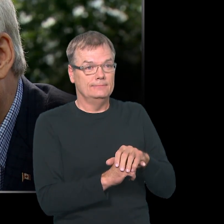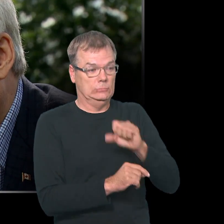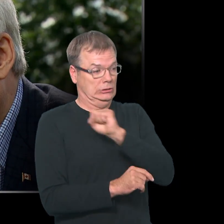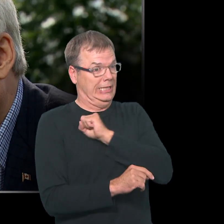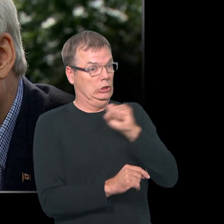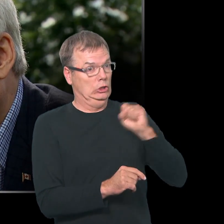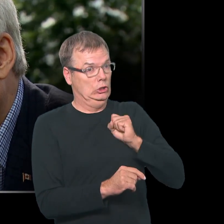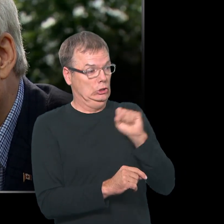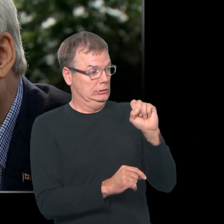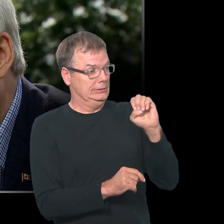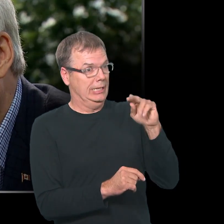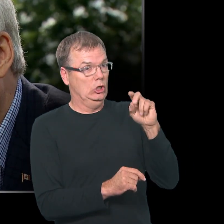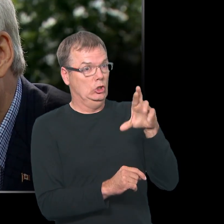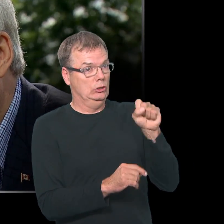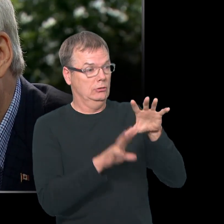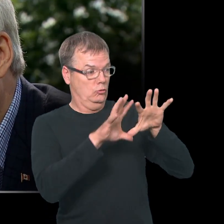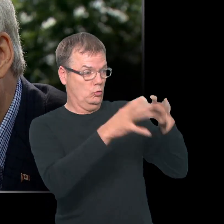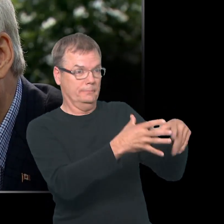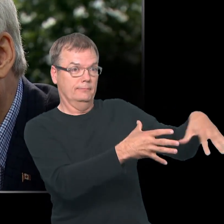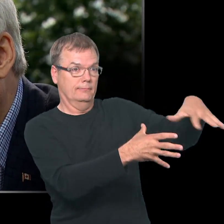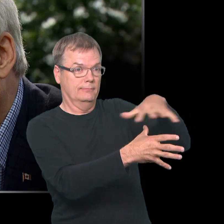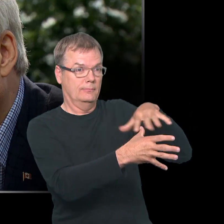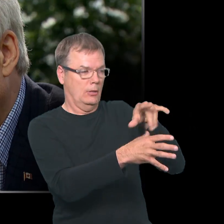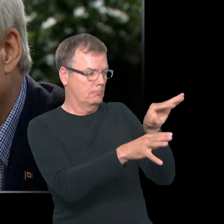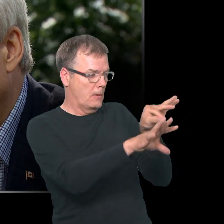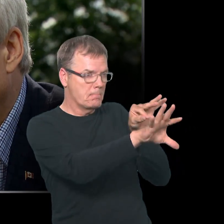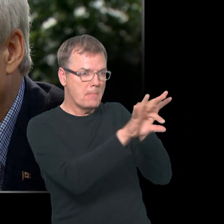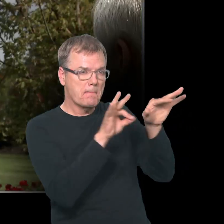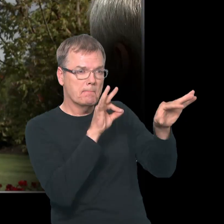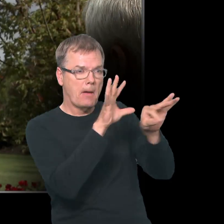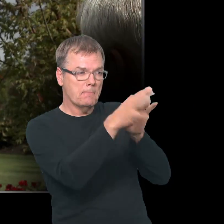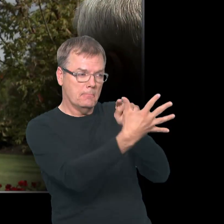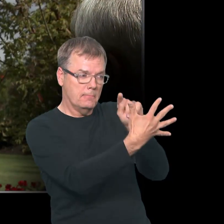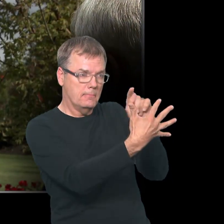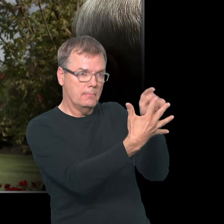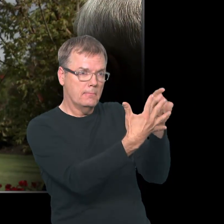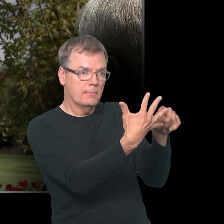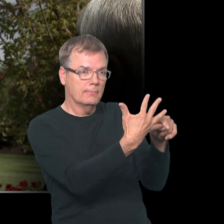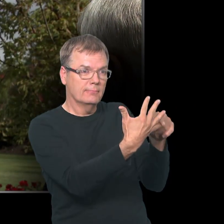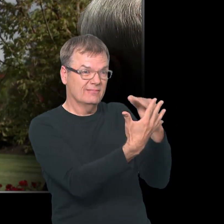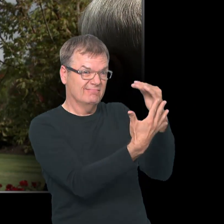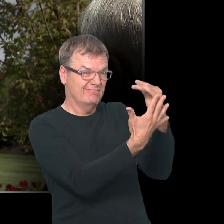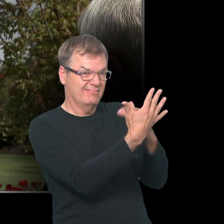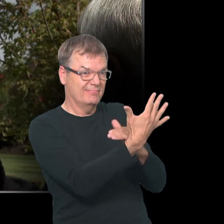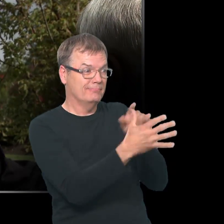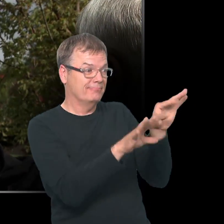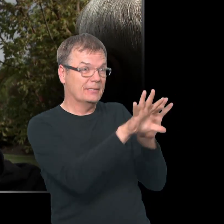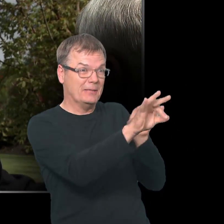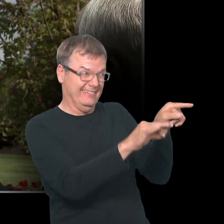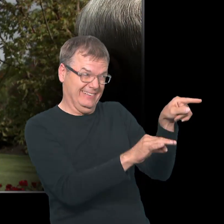of some of the names of people that you appointed into positions.